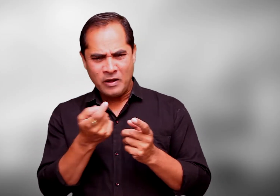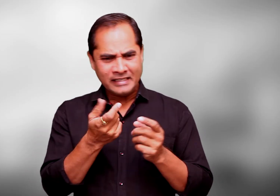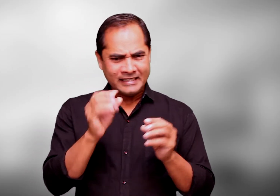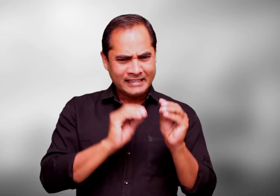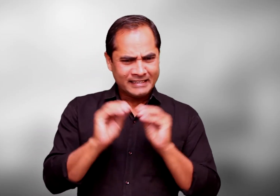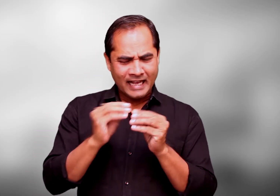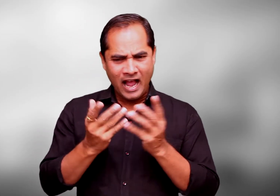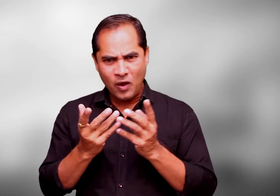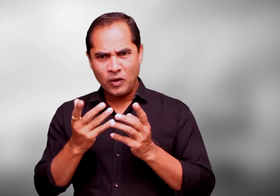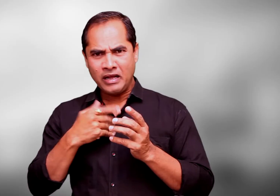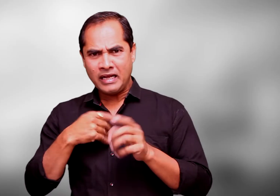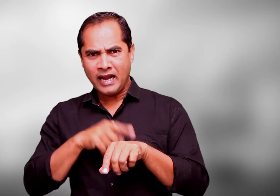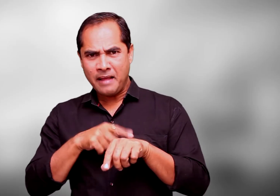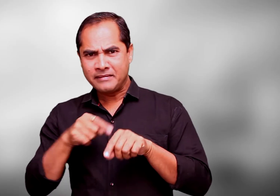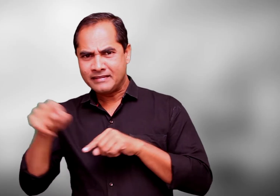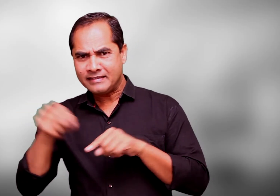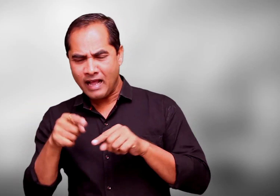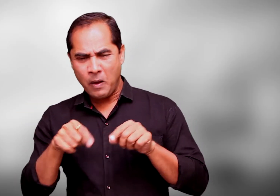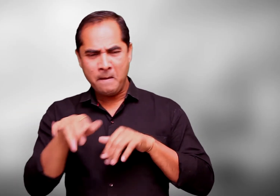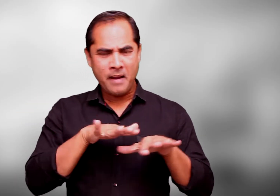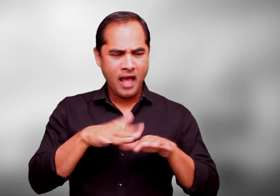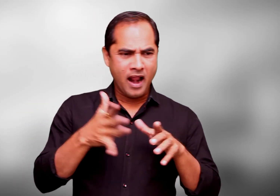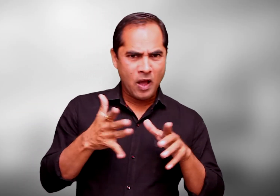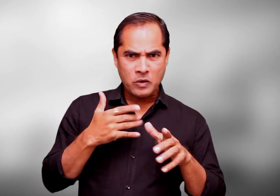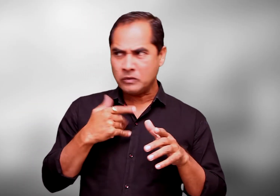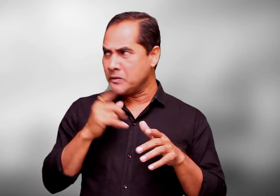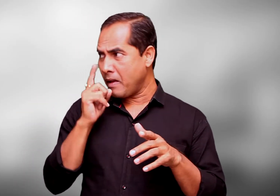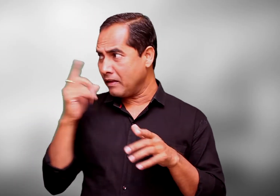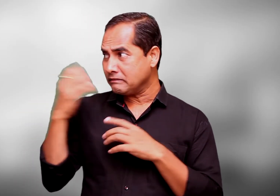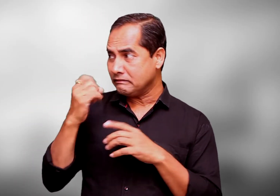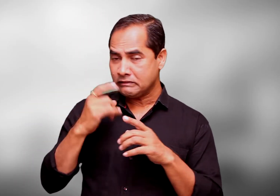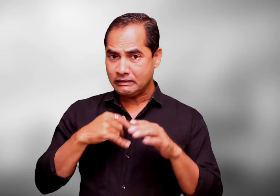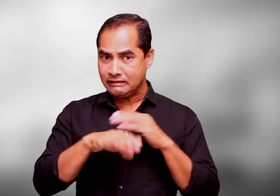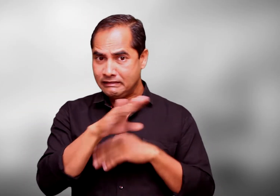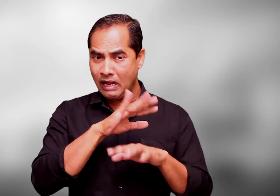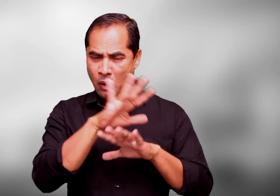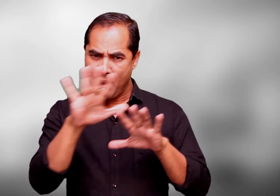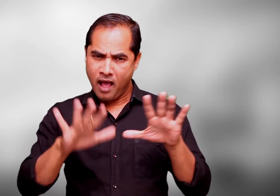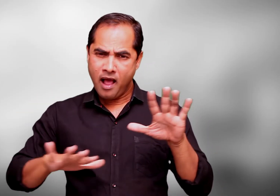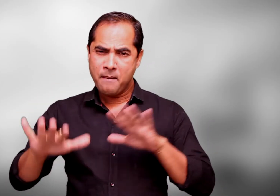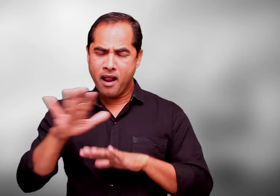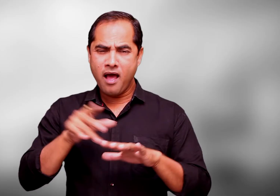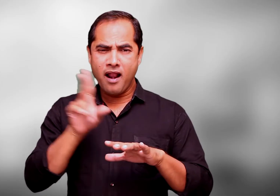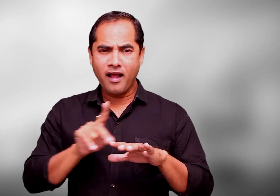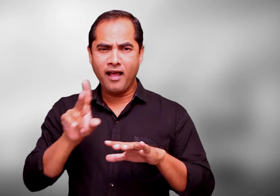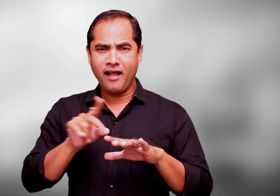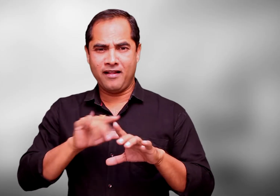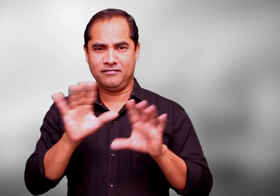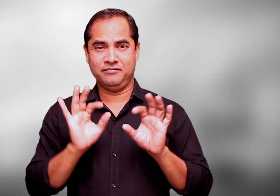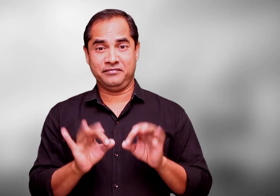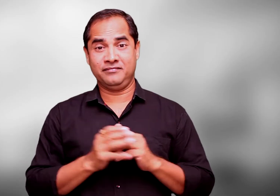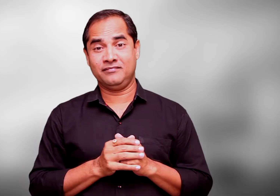she planned and calculated and recalculated, planned and replanned.